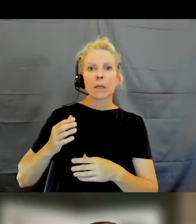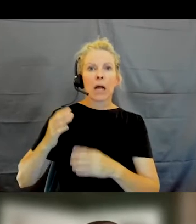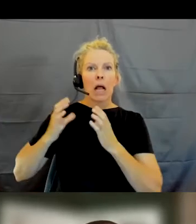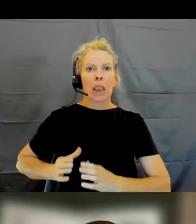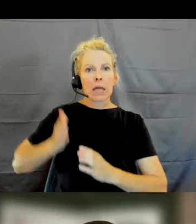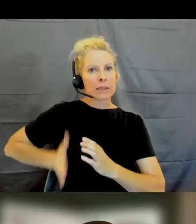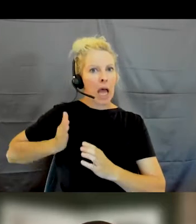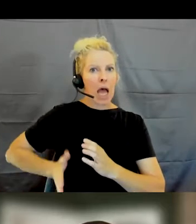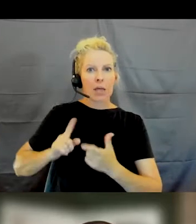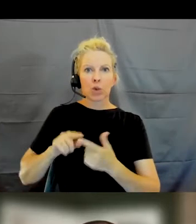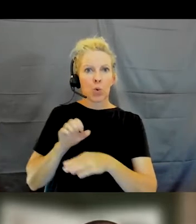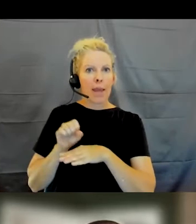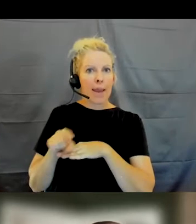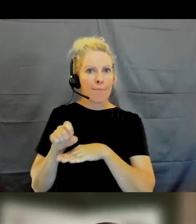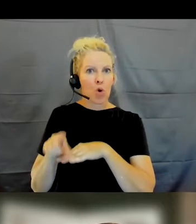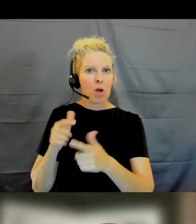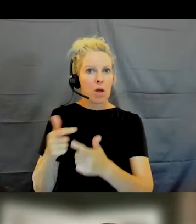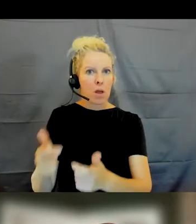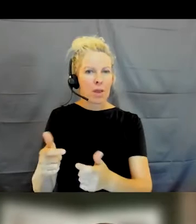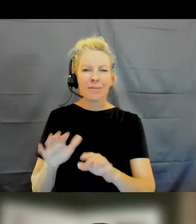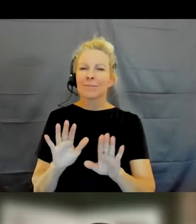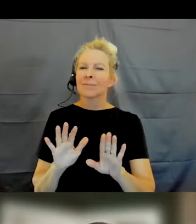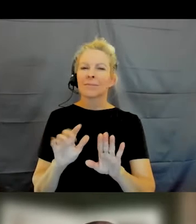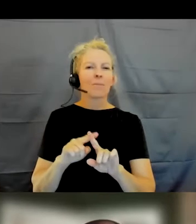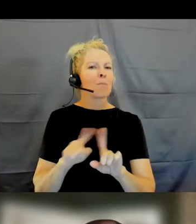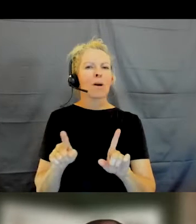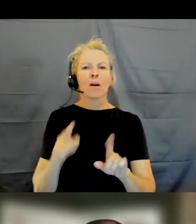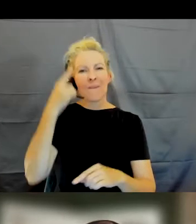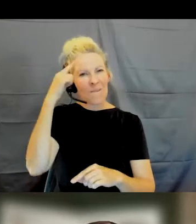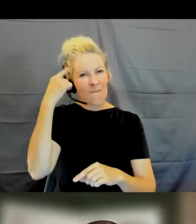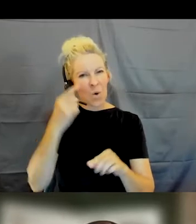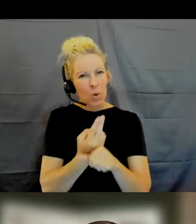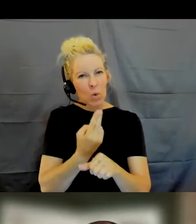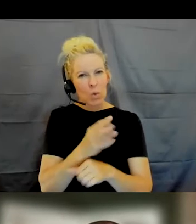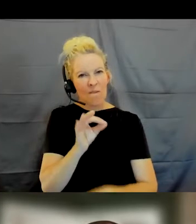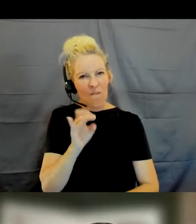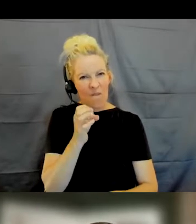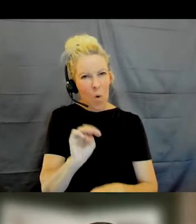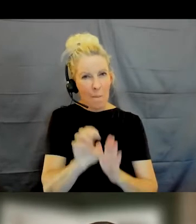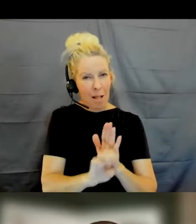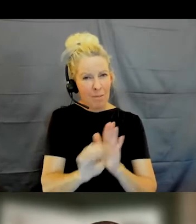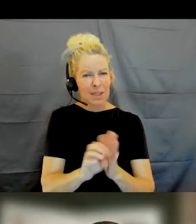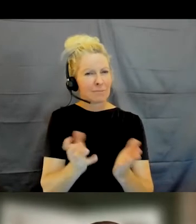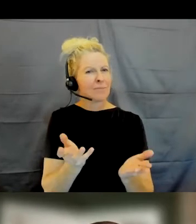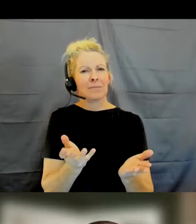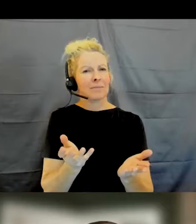of that nature. But why should we use a form element? This is a landmark. Forms are landmarks,